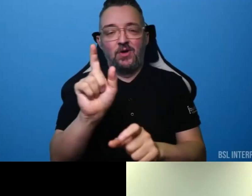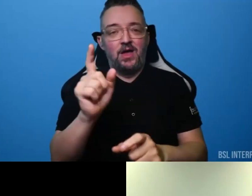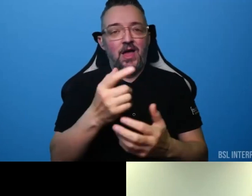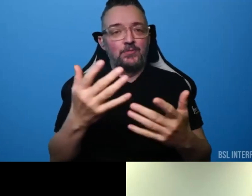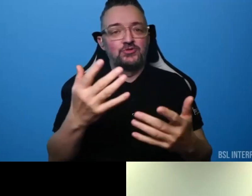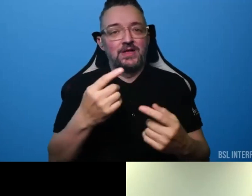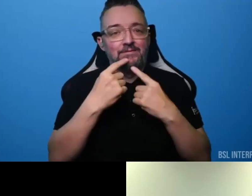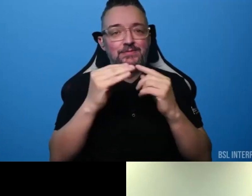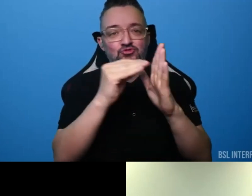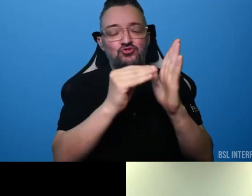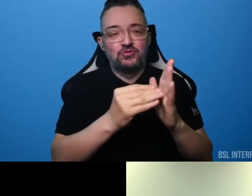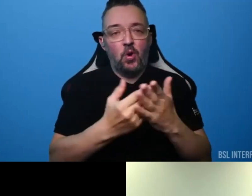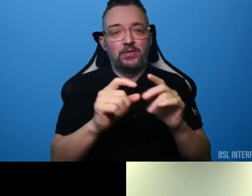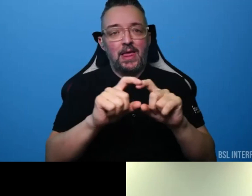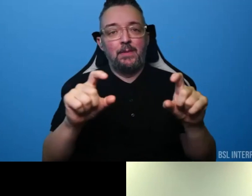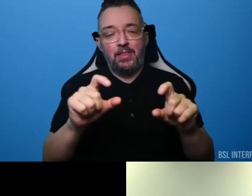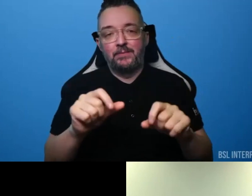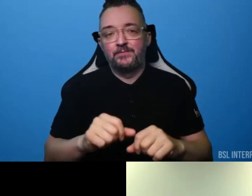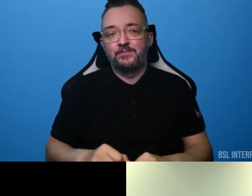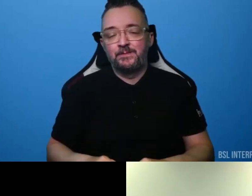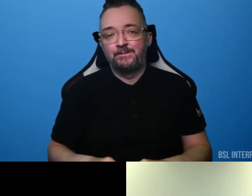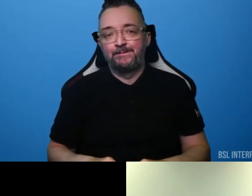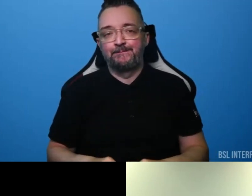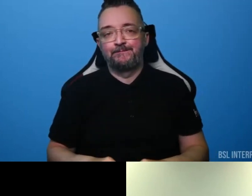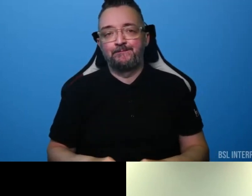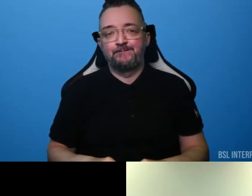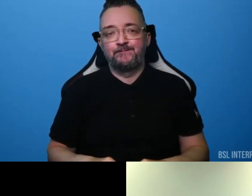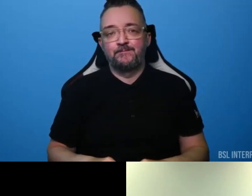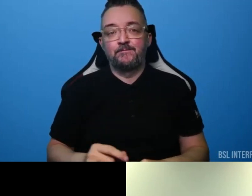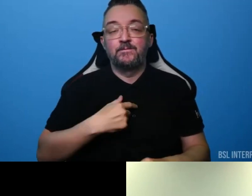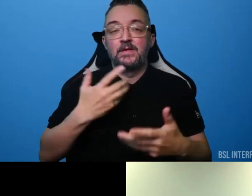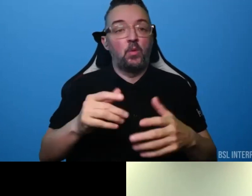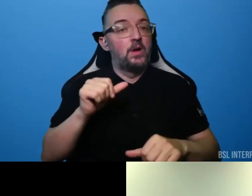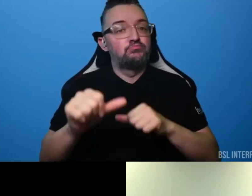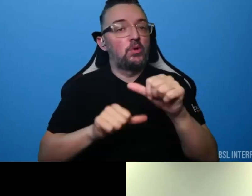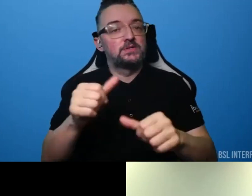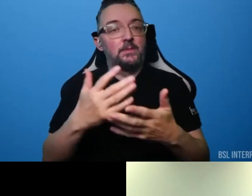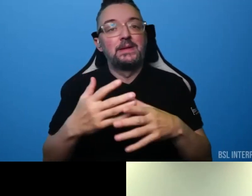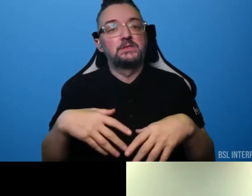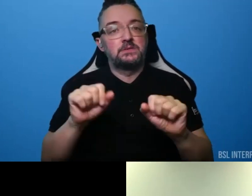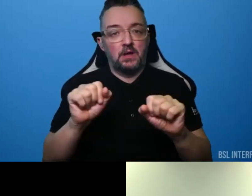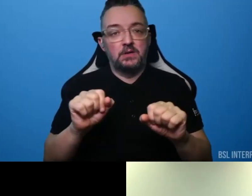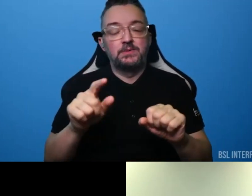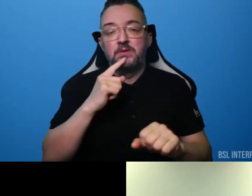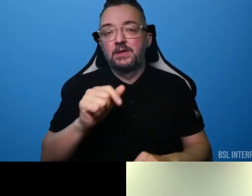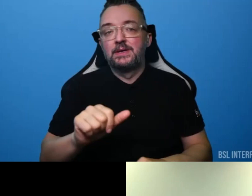into those particular labels and I think we're at the start of a process. But it's been really good to kind of feel that